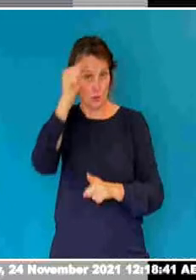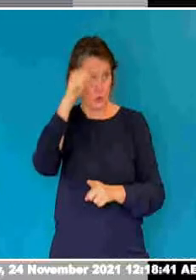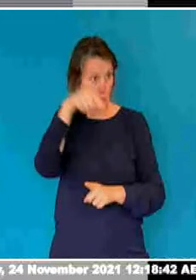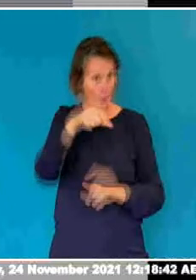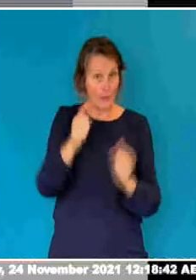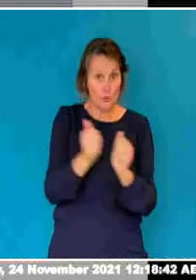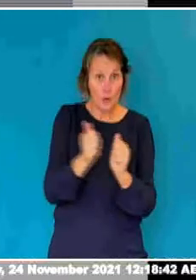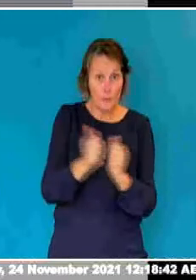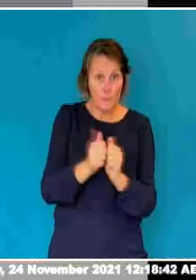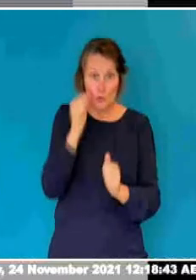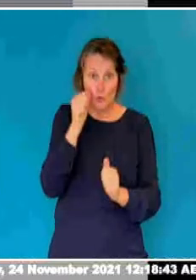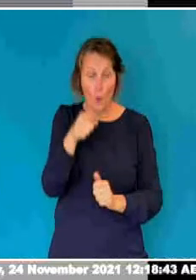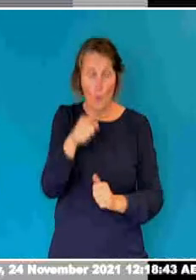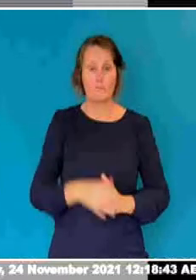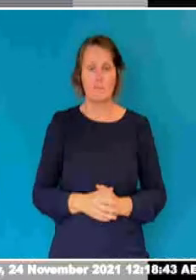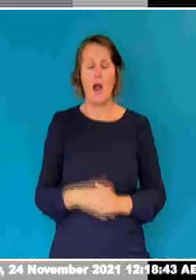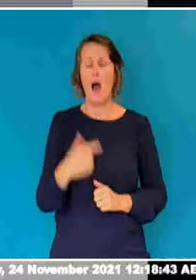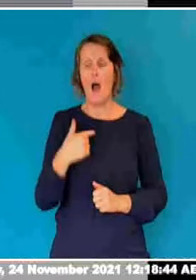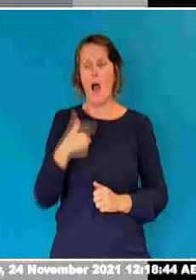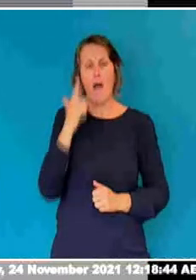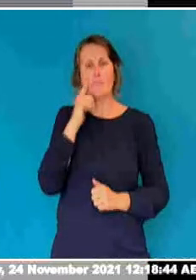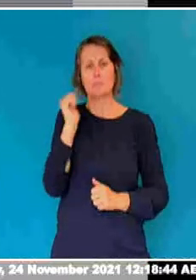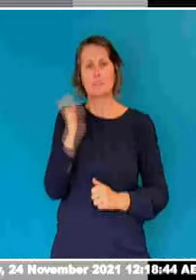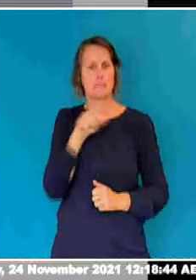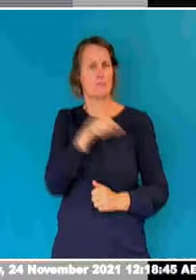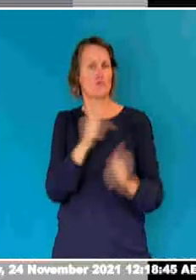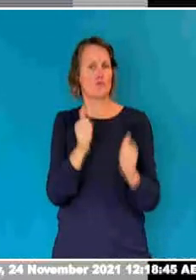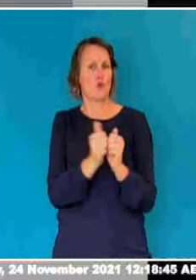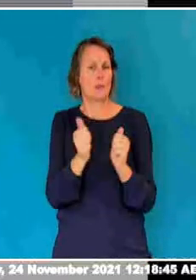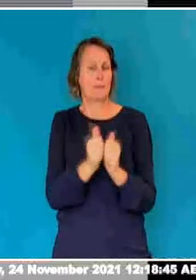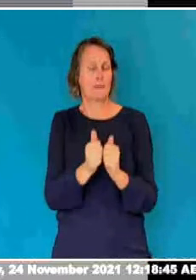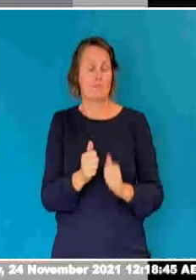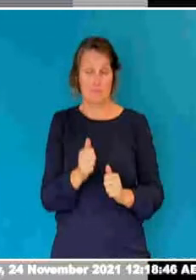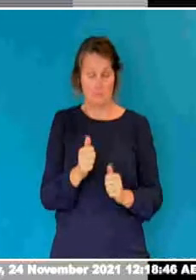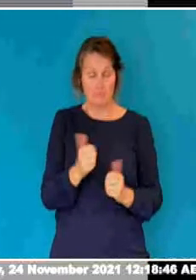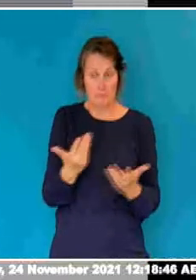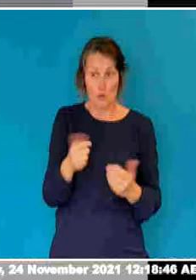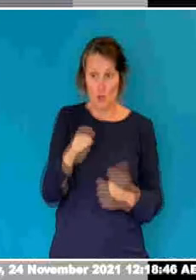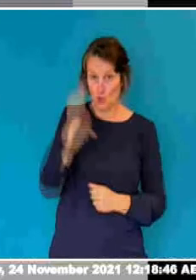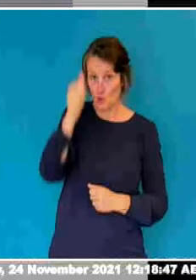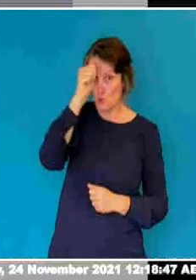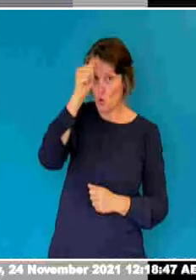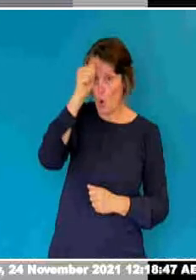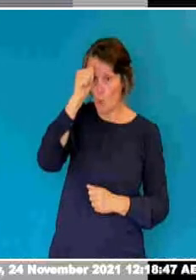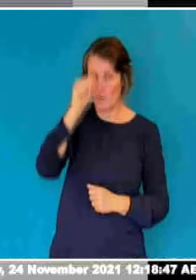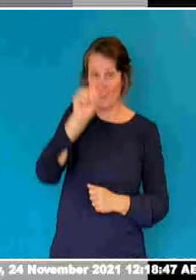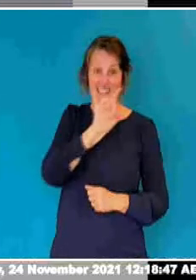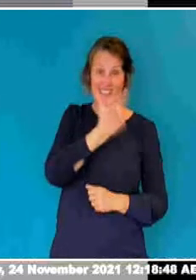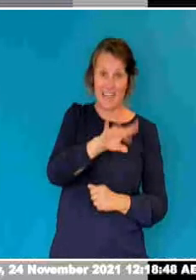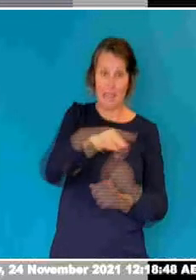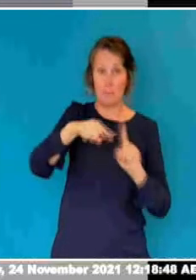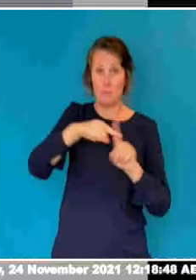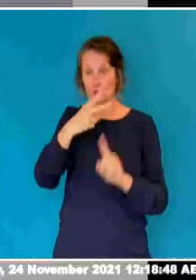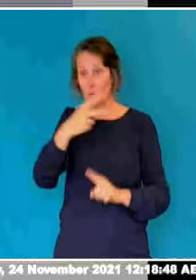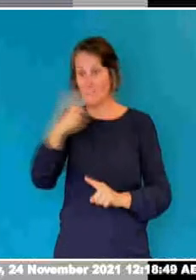I have seen that document. So do you know what steps locations 10 and 27 are?